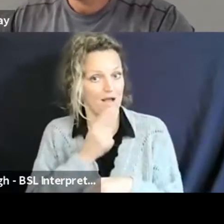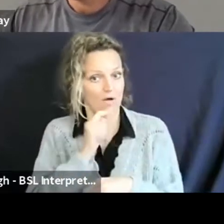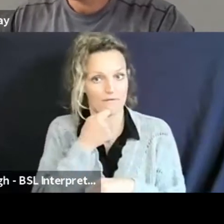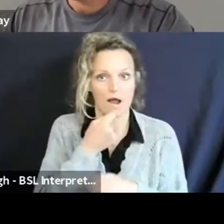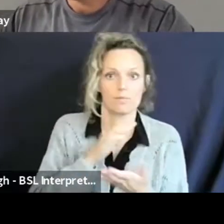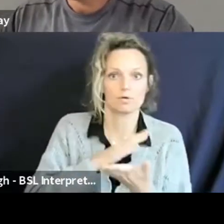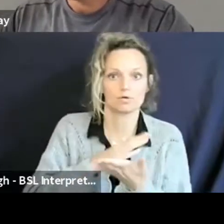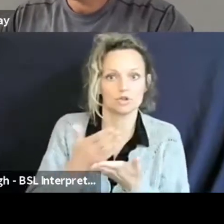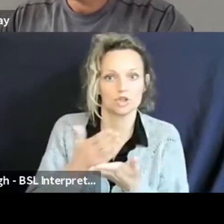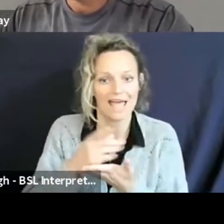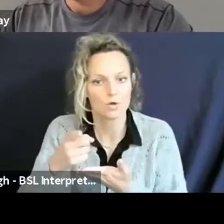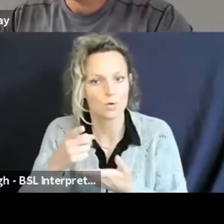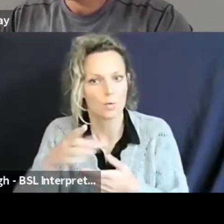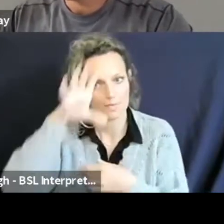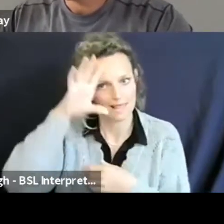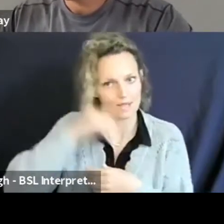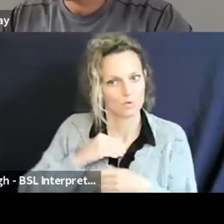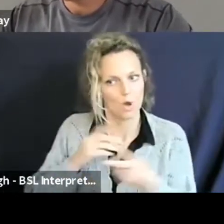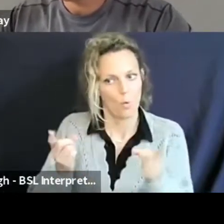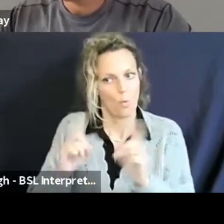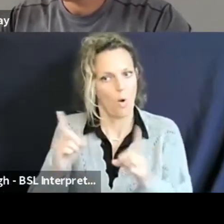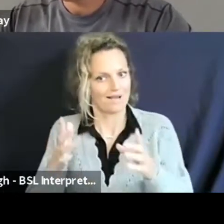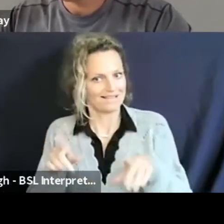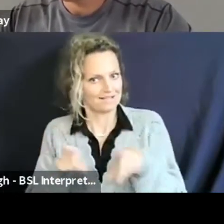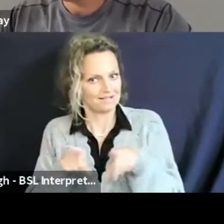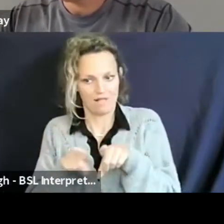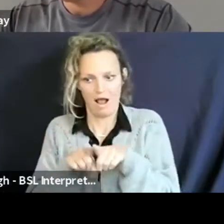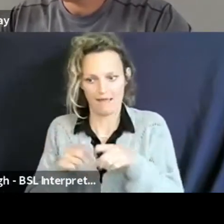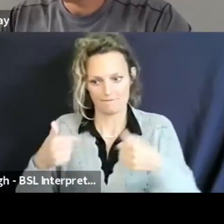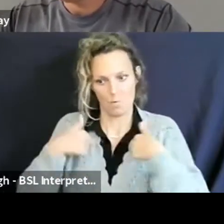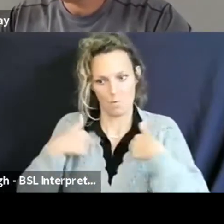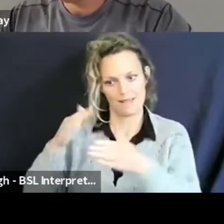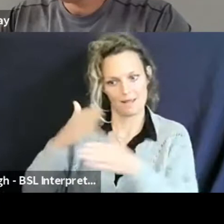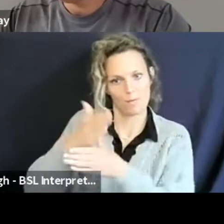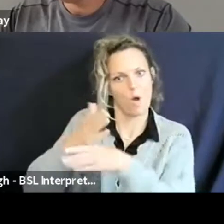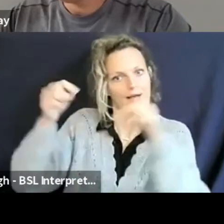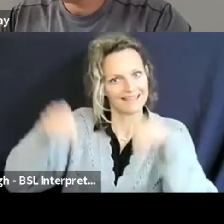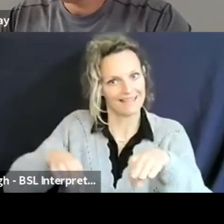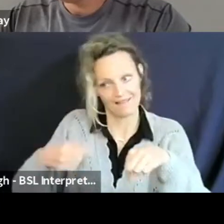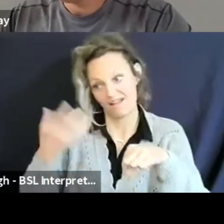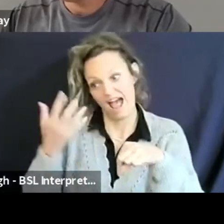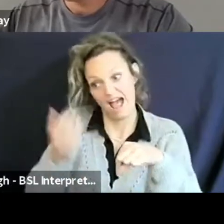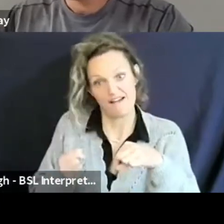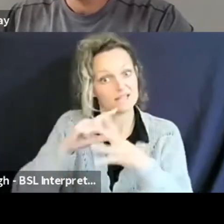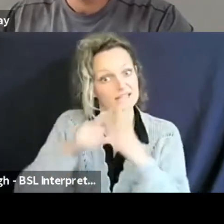I will be here today to share my lived experience, so I will have a number of